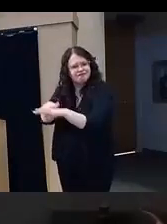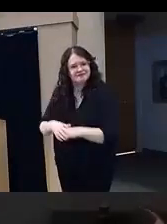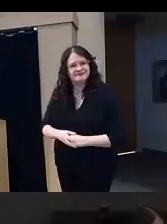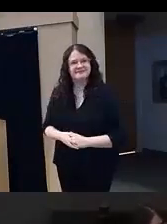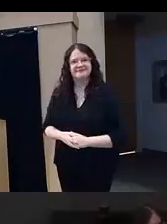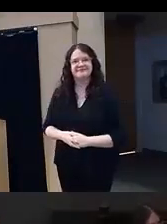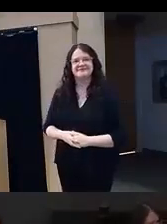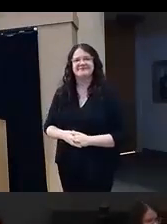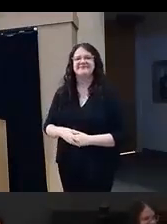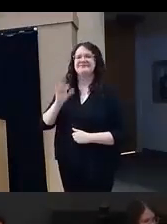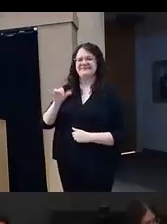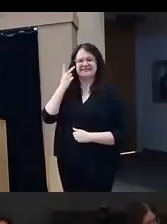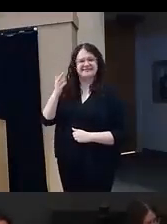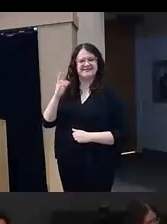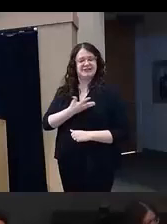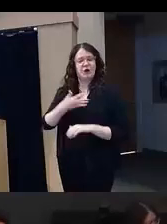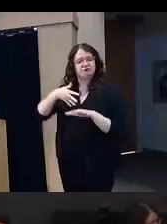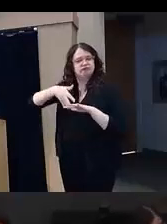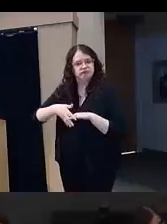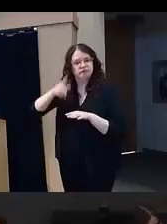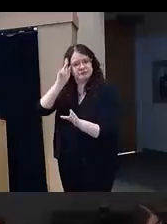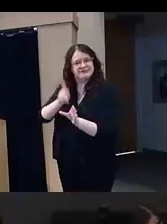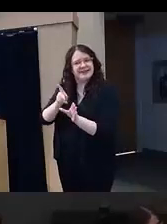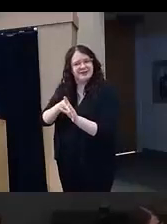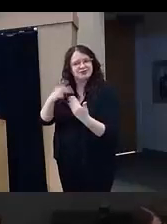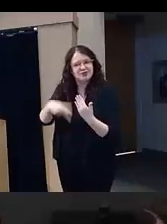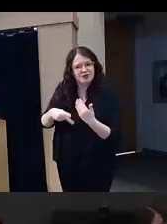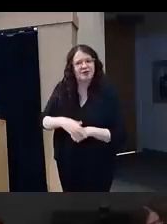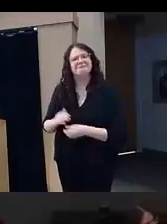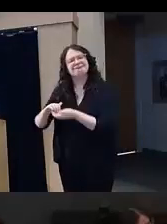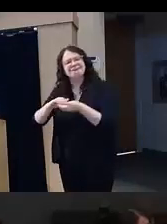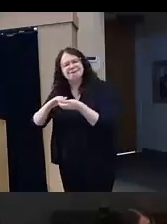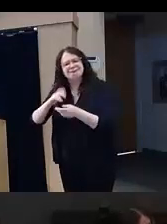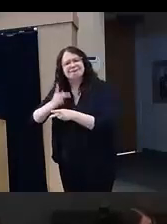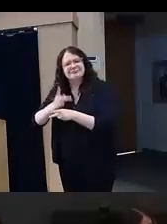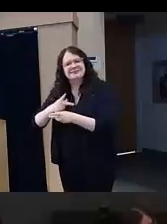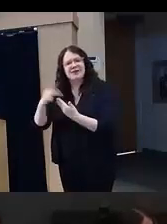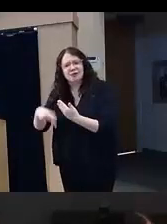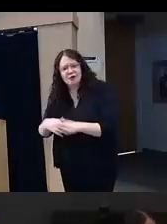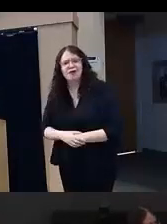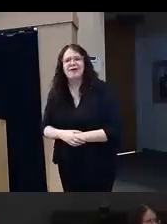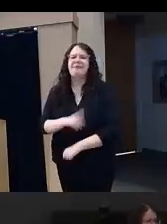embedded Psychiatry program collaborative care programs coaching programs hospital-based programs